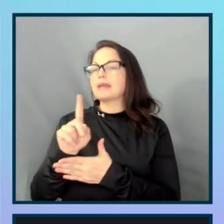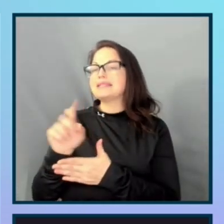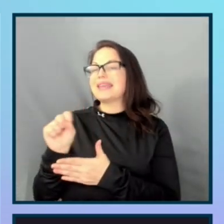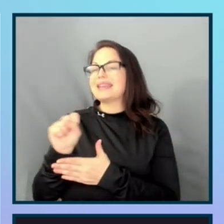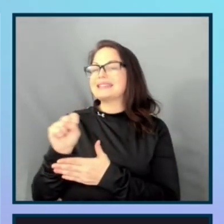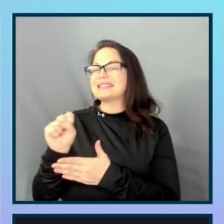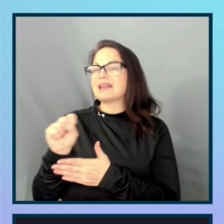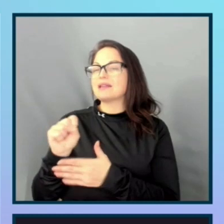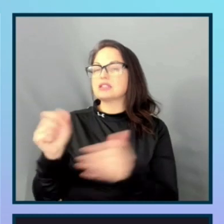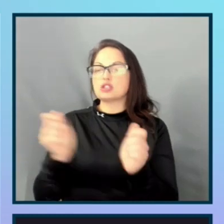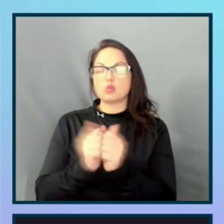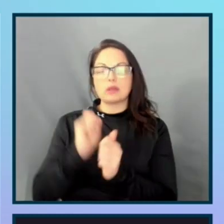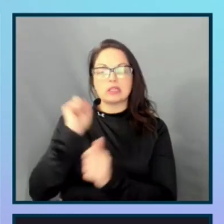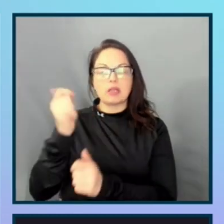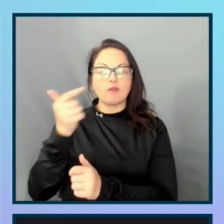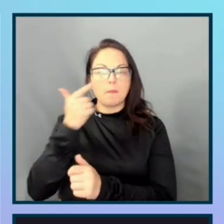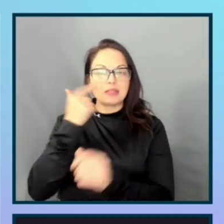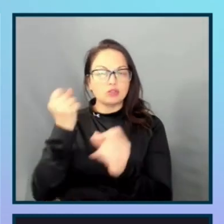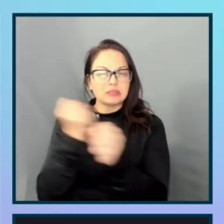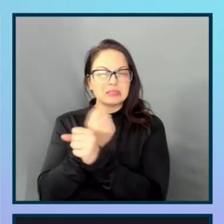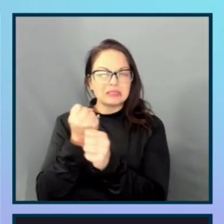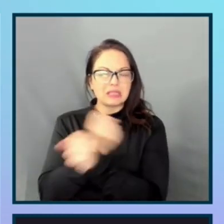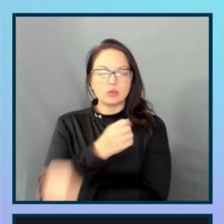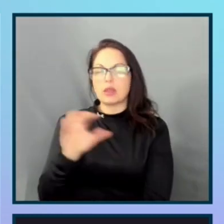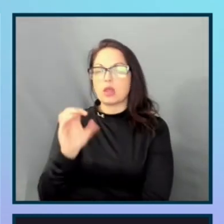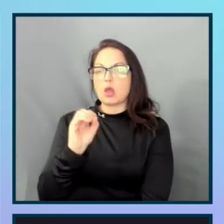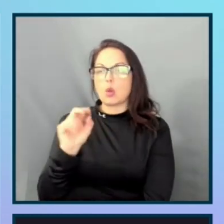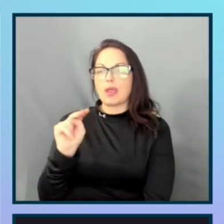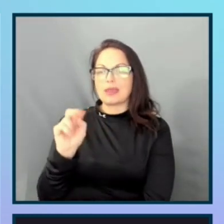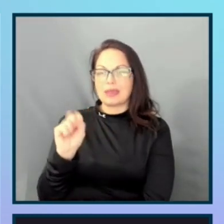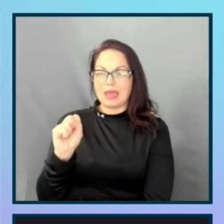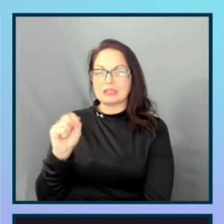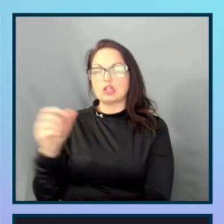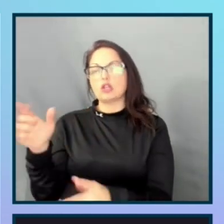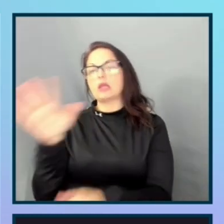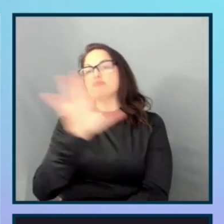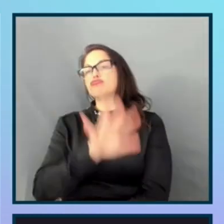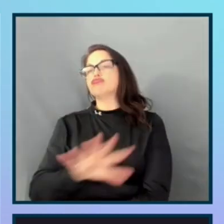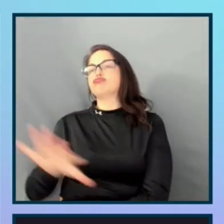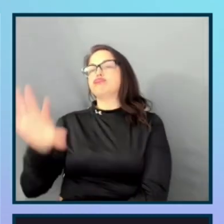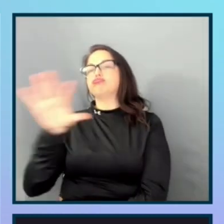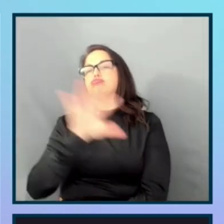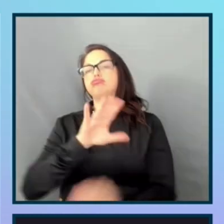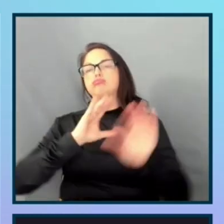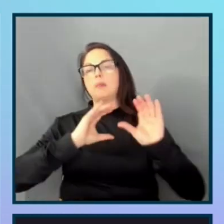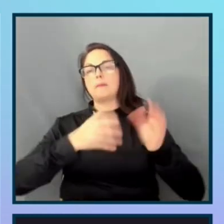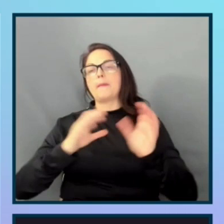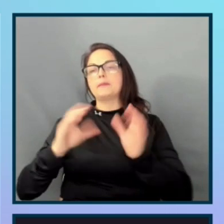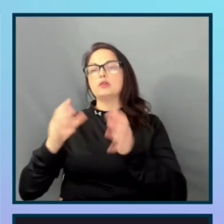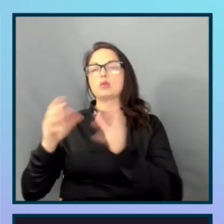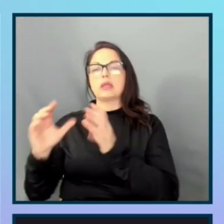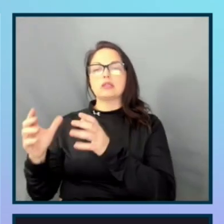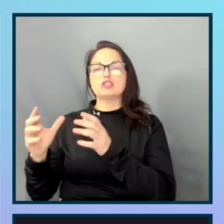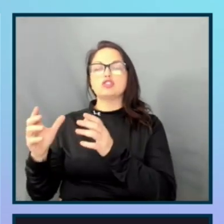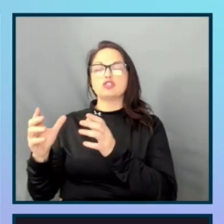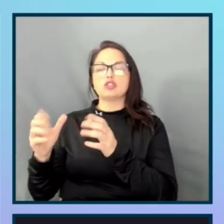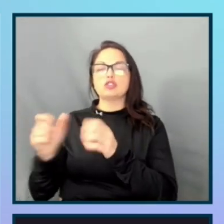from the ONS, looking across the entire population or subsets of populations to be able to get valid and useful data.